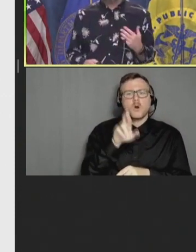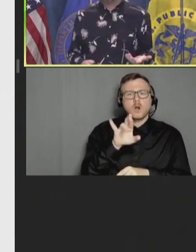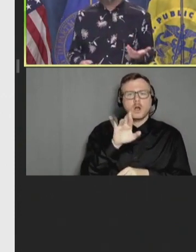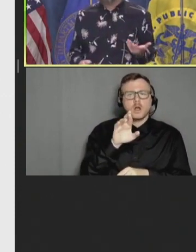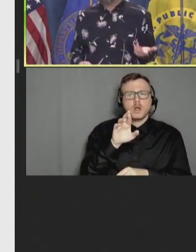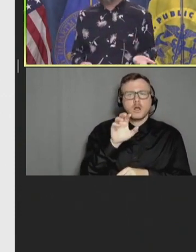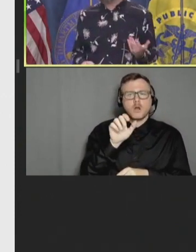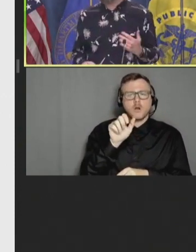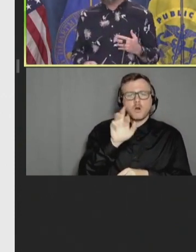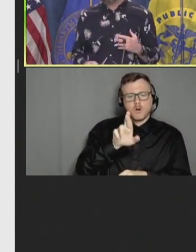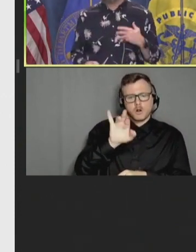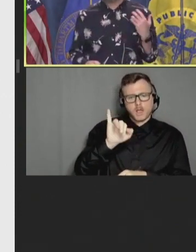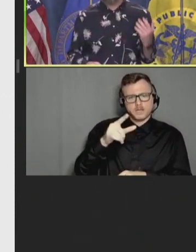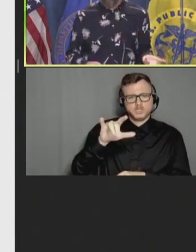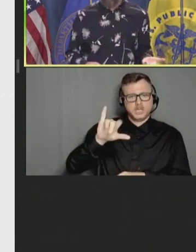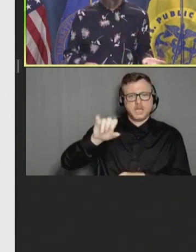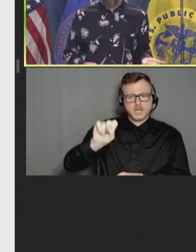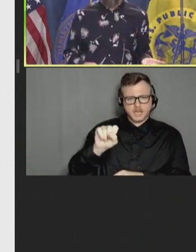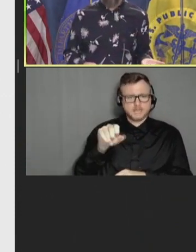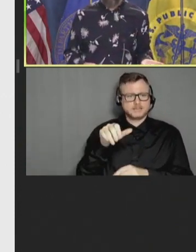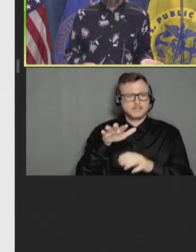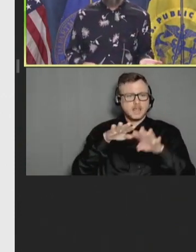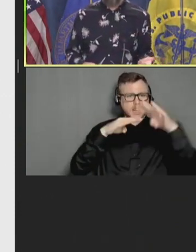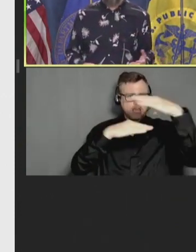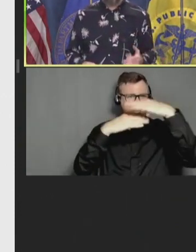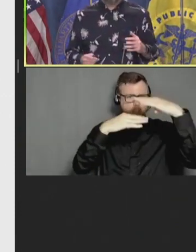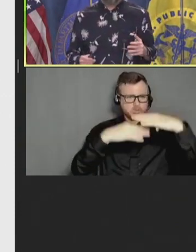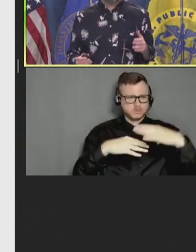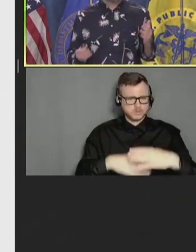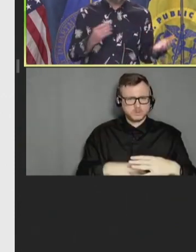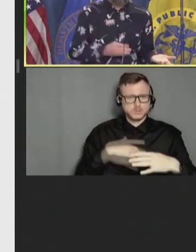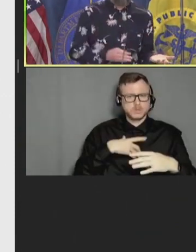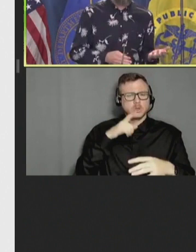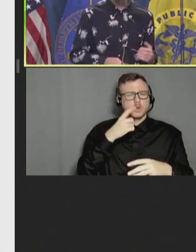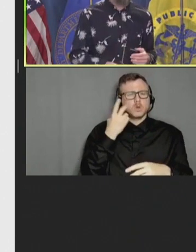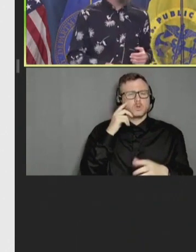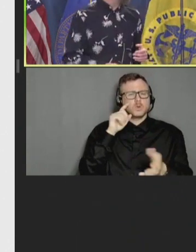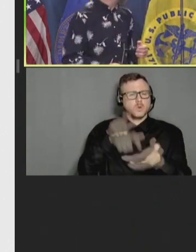really, it's looking for, like, a coverage for deserts and really targeting those areas.